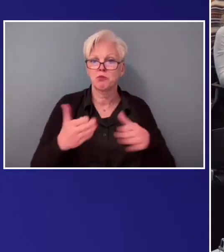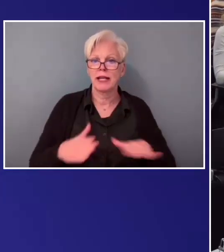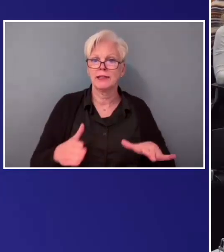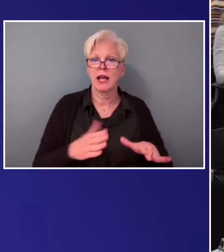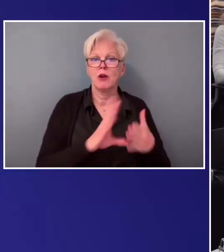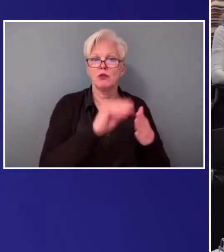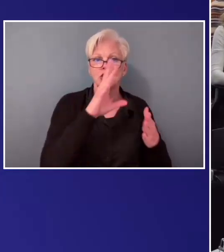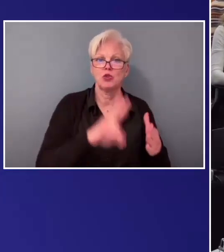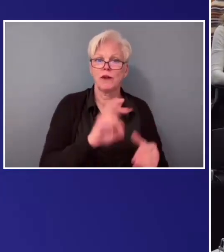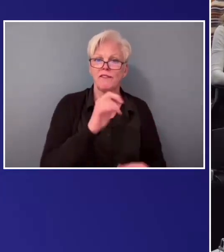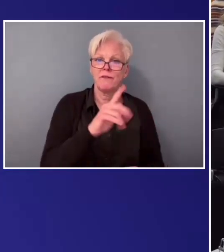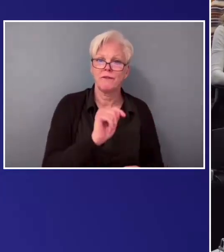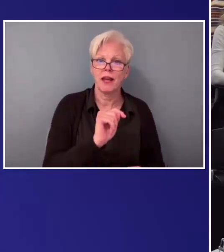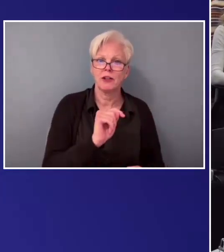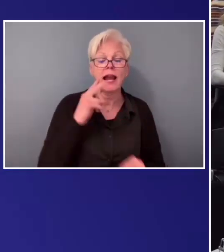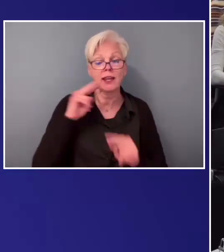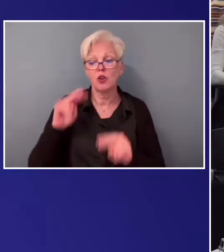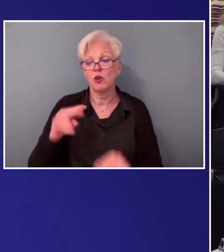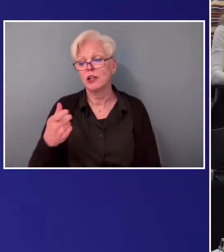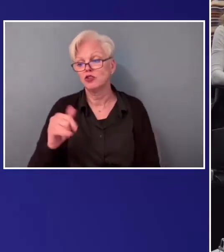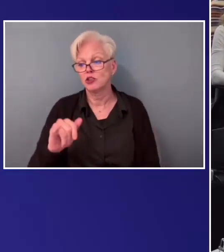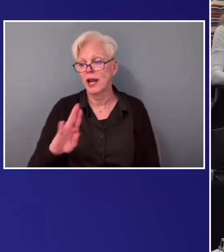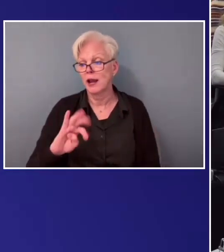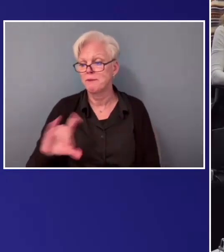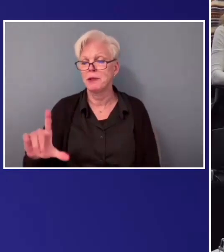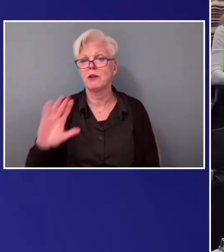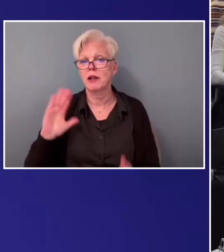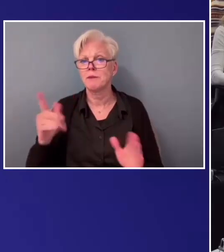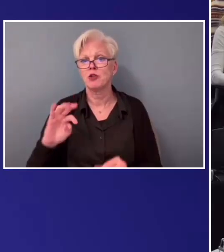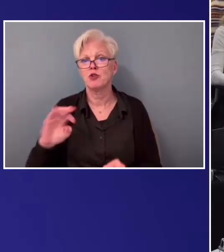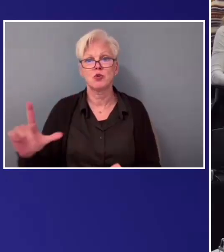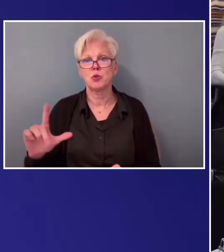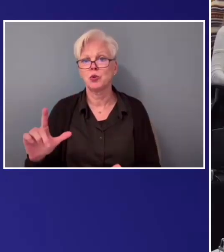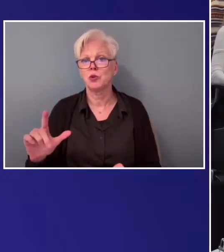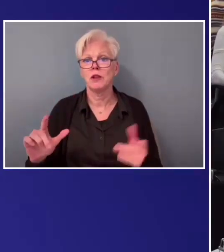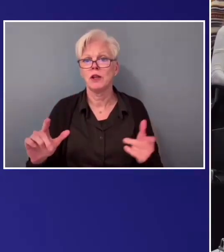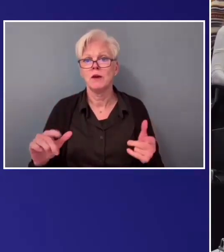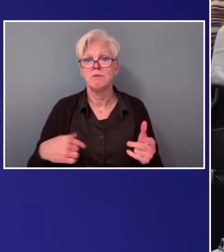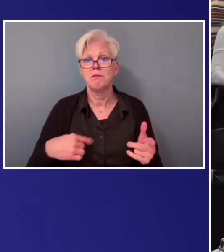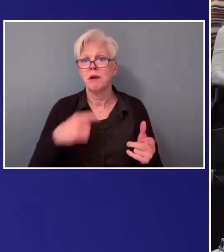I mean, I can look at the GI Bill comparison tool, but I wouldn't even come close to this level of specificity.